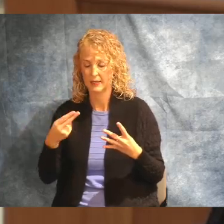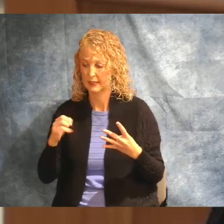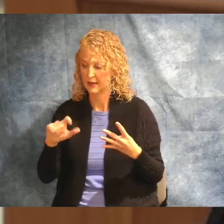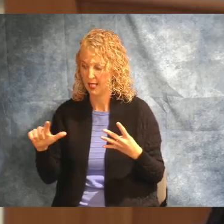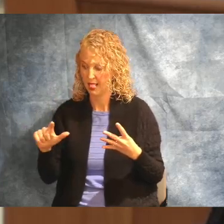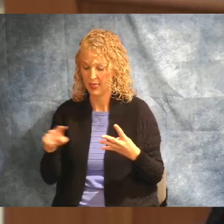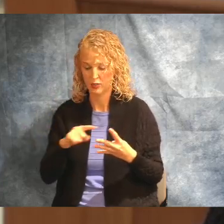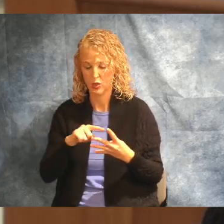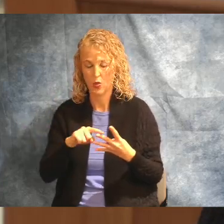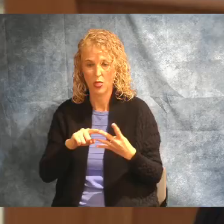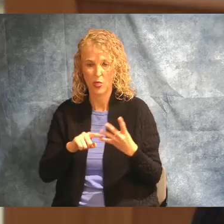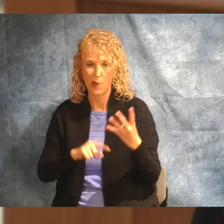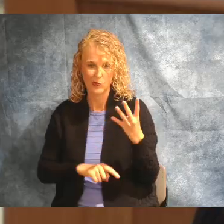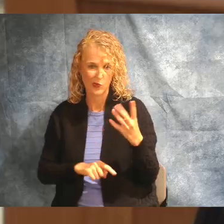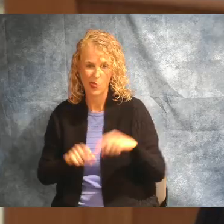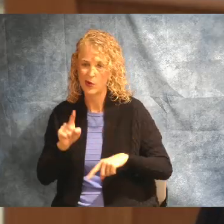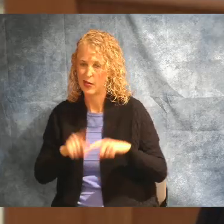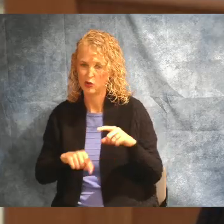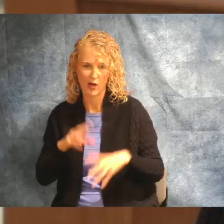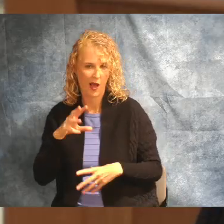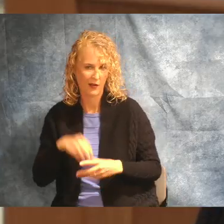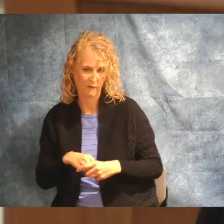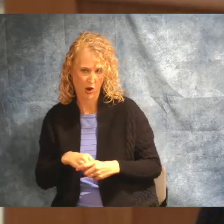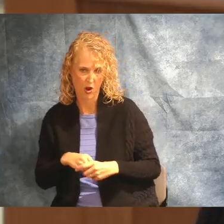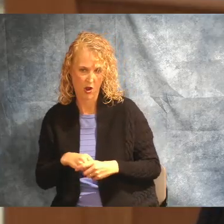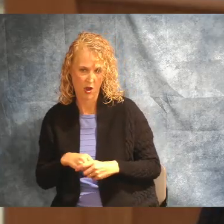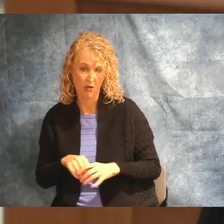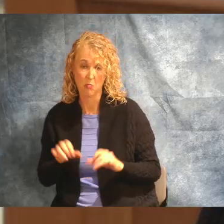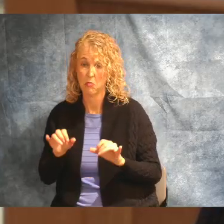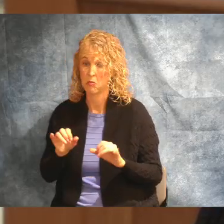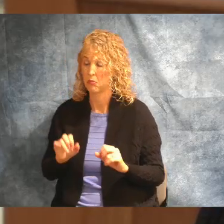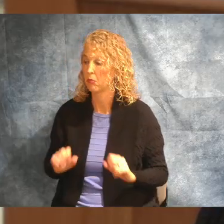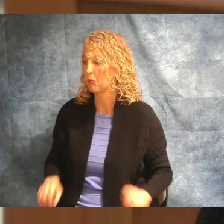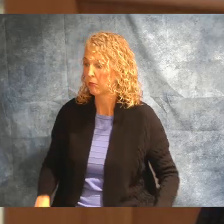Evendale were ineligible to receive. And and yeah, I didn't even think about the city of Cincinnati